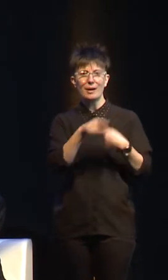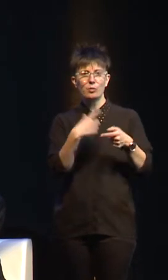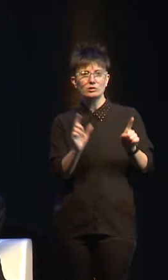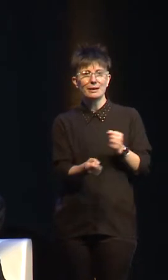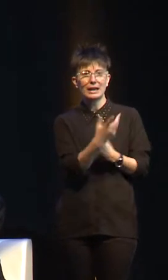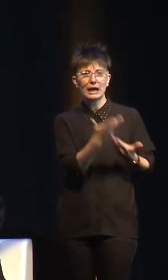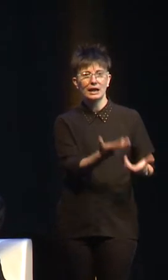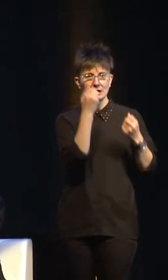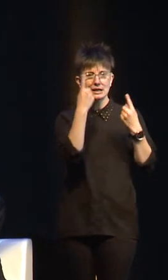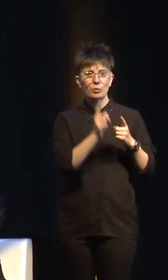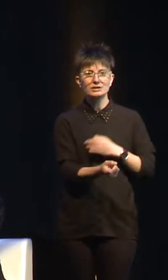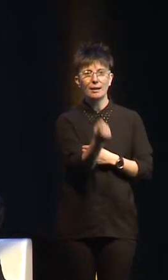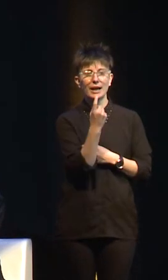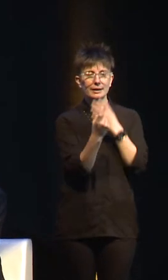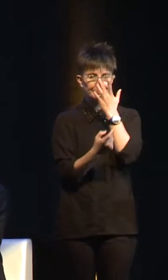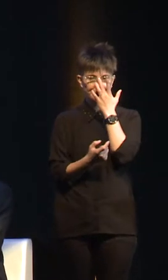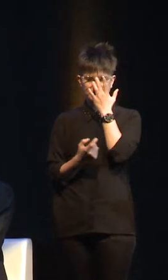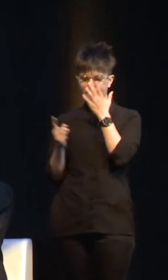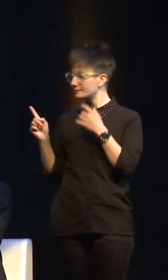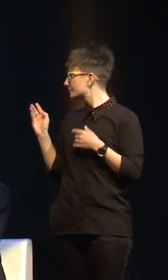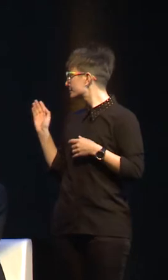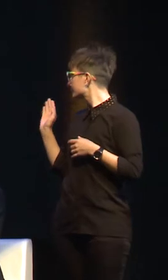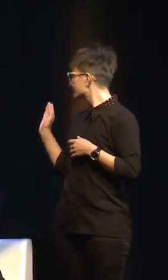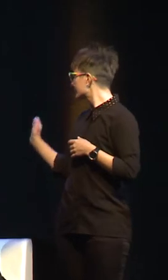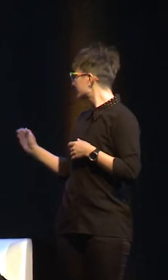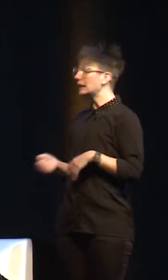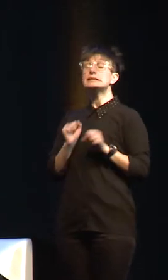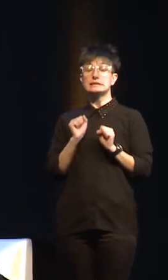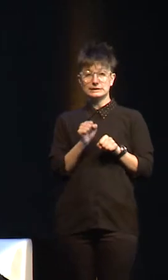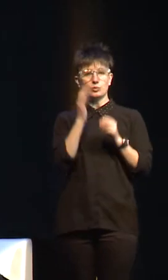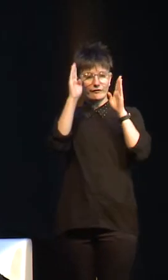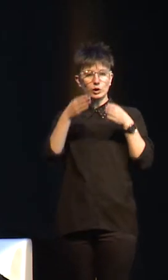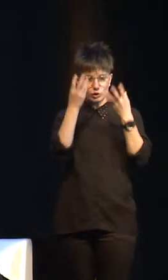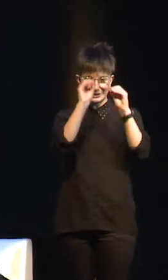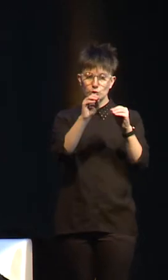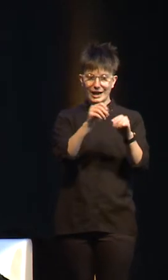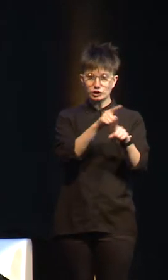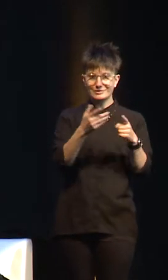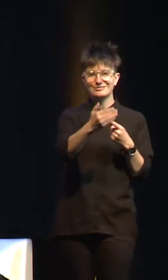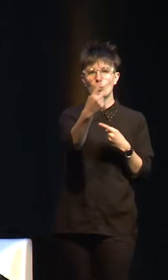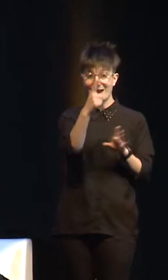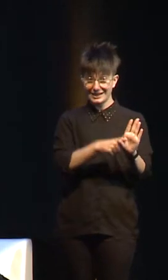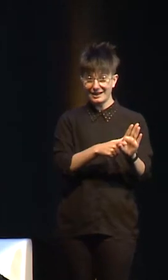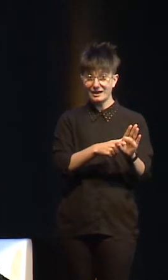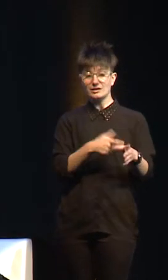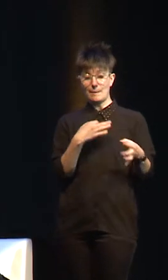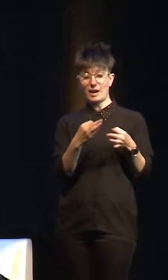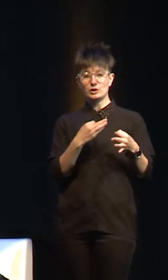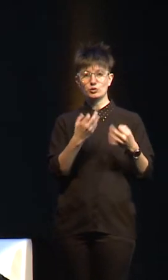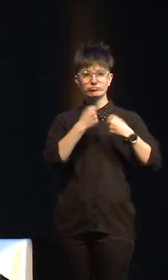on that education piece in the next 12 months plan to roll out a series of campaigns to